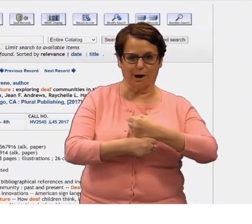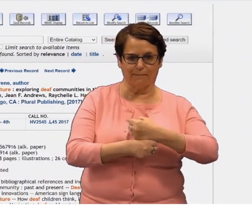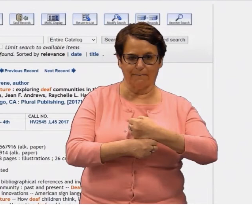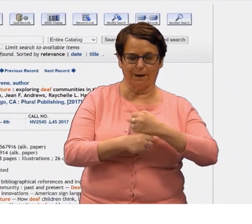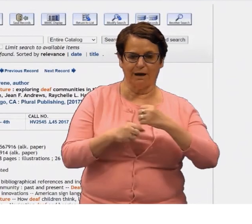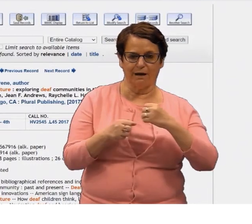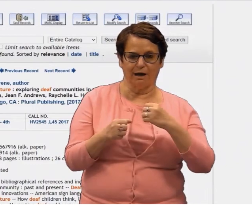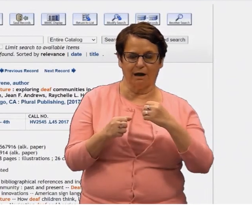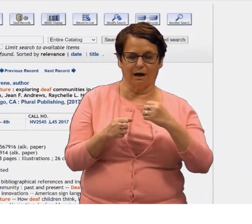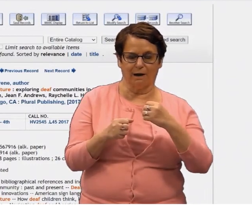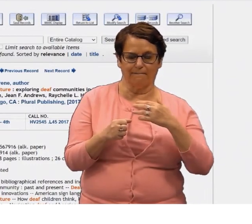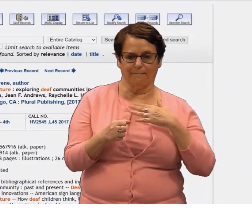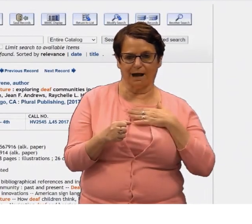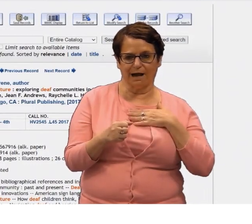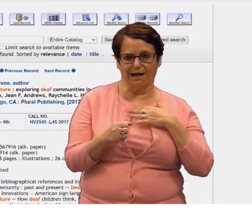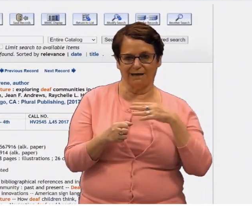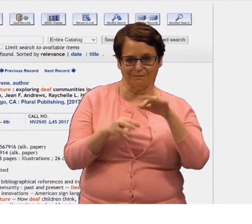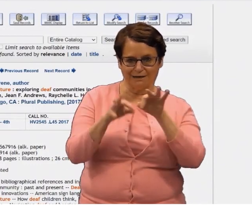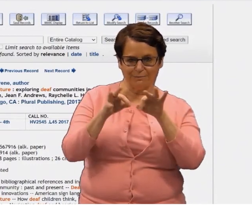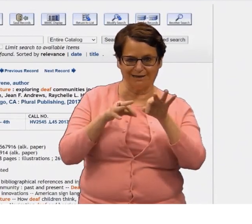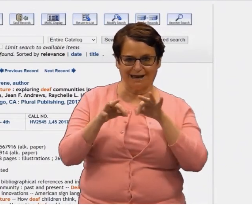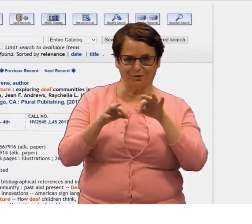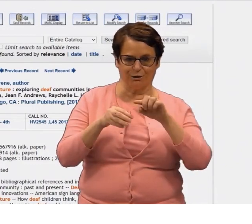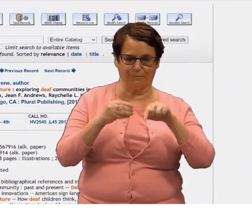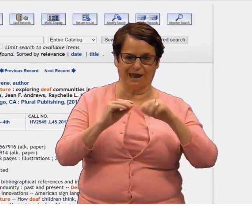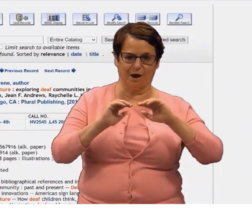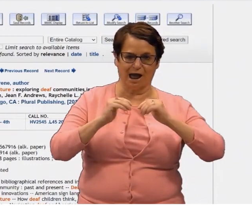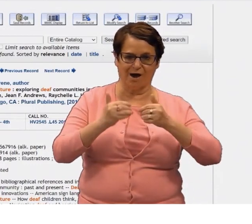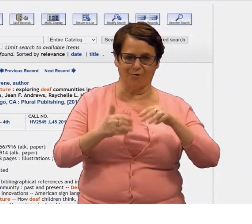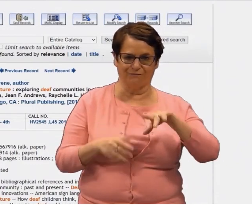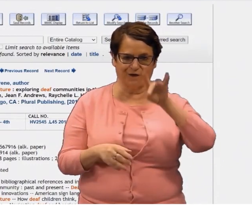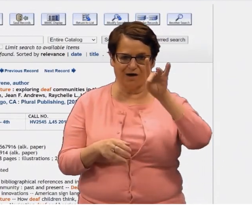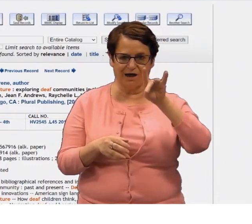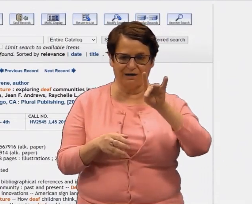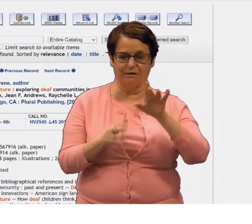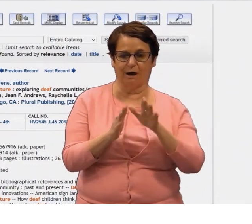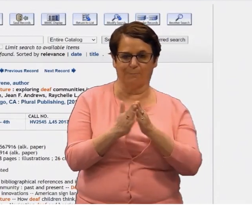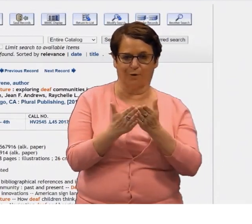That sums up my explanation on how to find a good book.